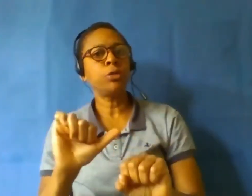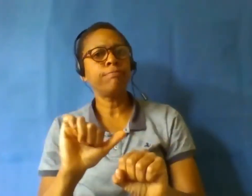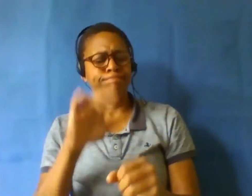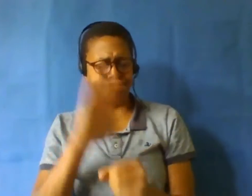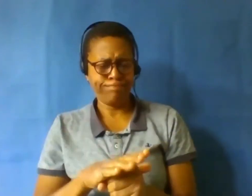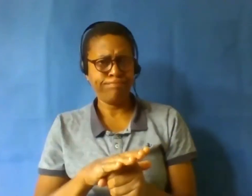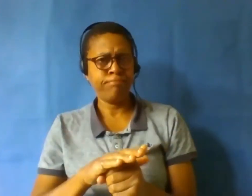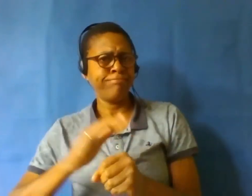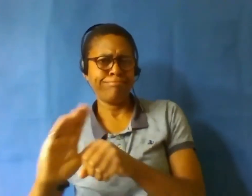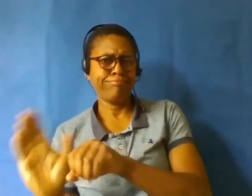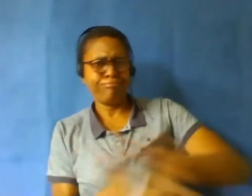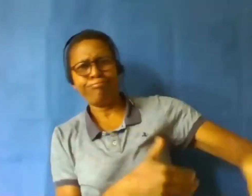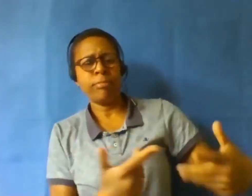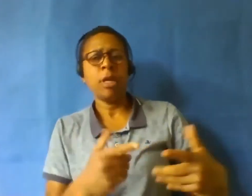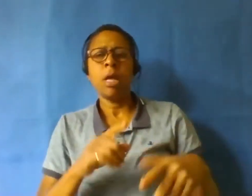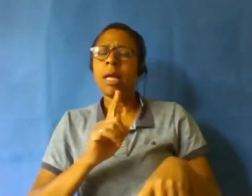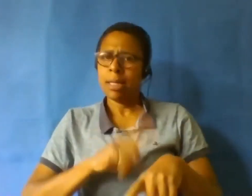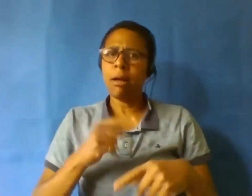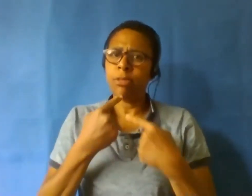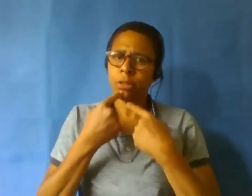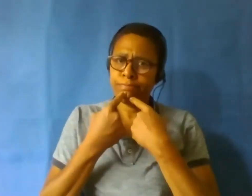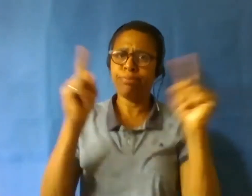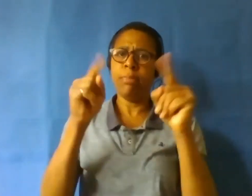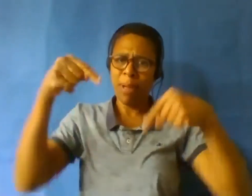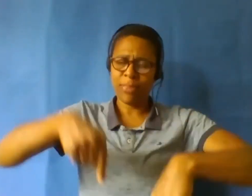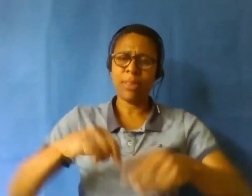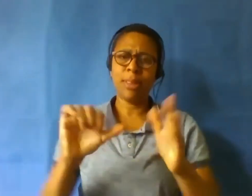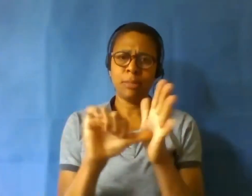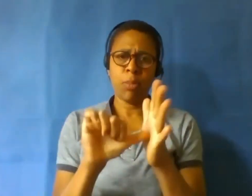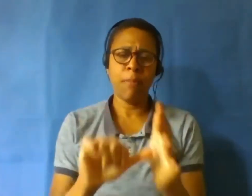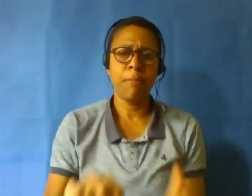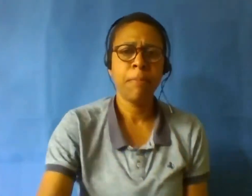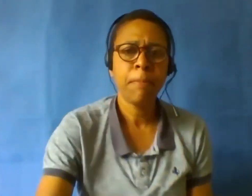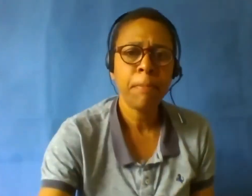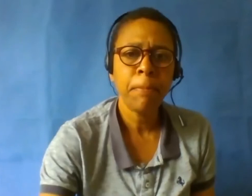now have Rihanna Wolcott from King's College London presenting banana-leaf